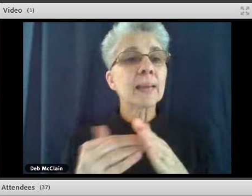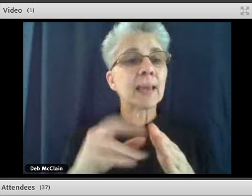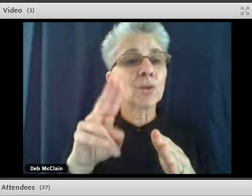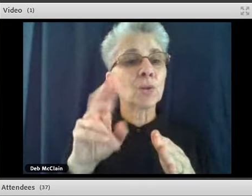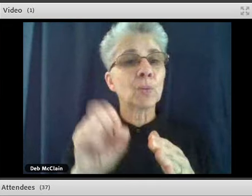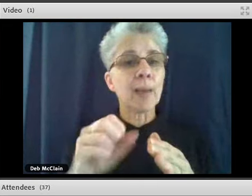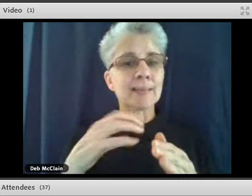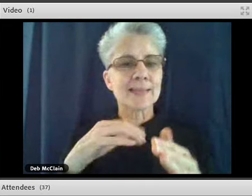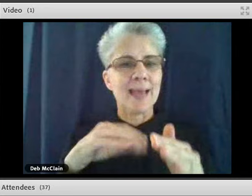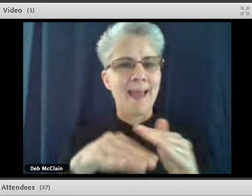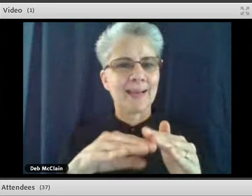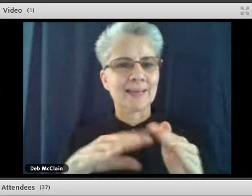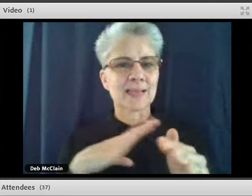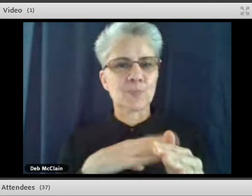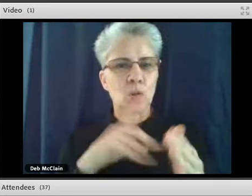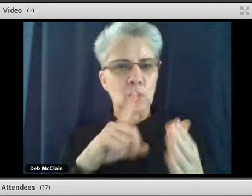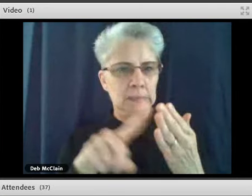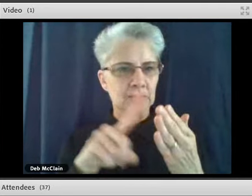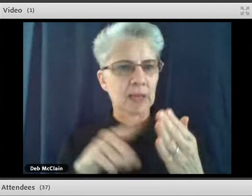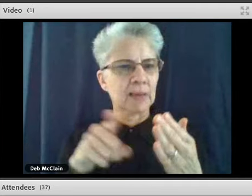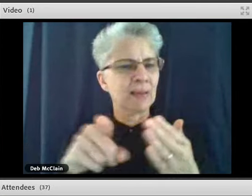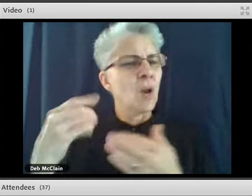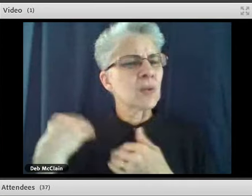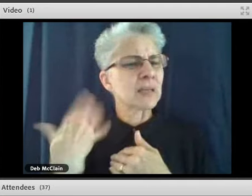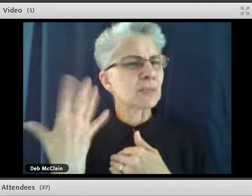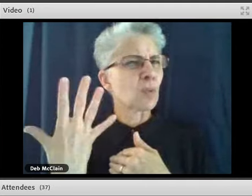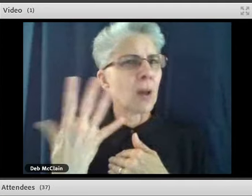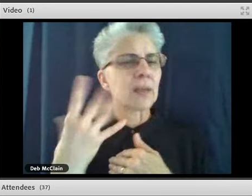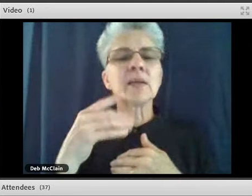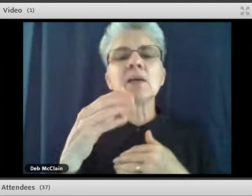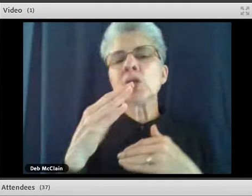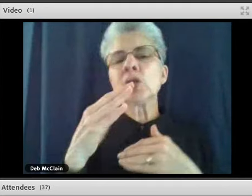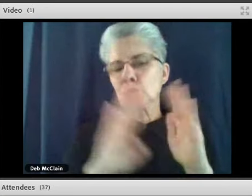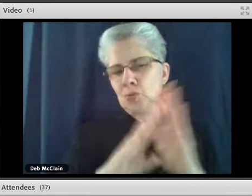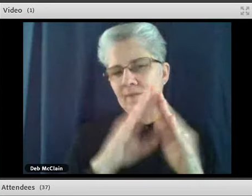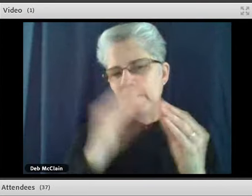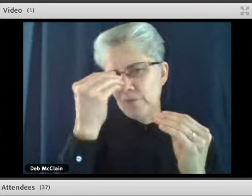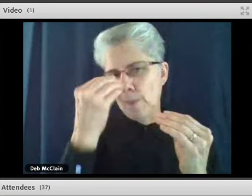Again, the US Access Board, if somebody want to check out. They're responsible for developing the information